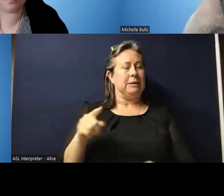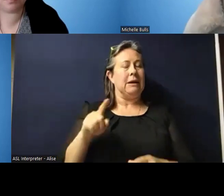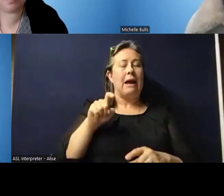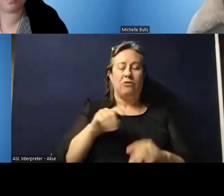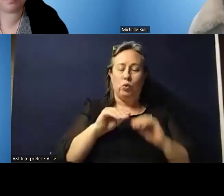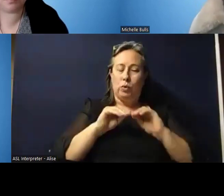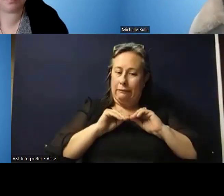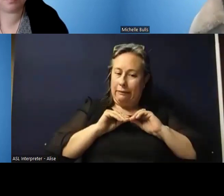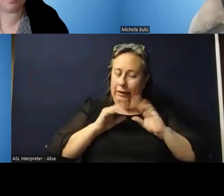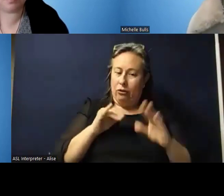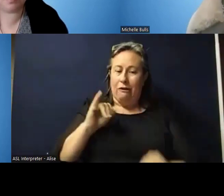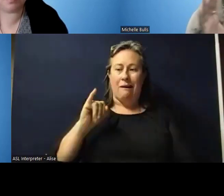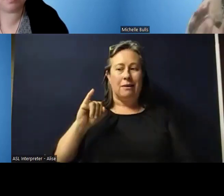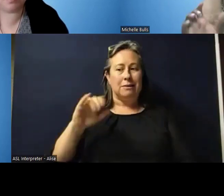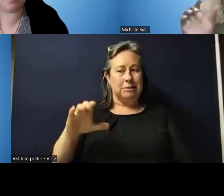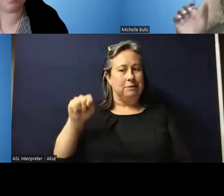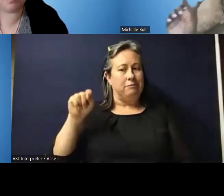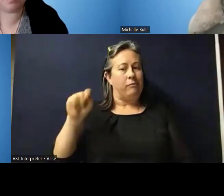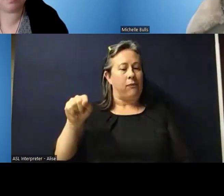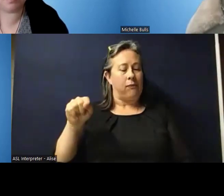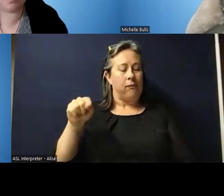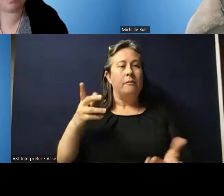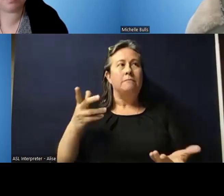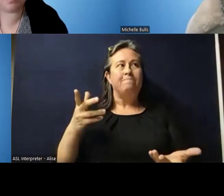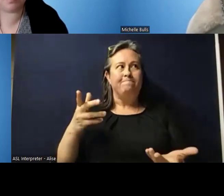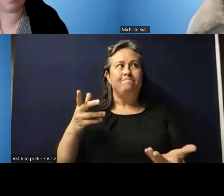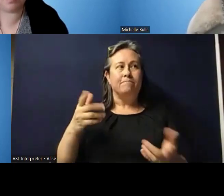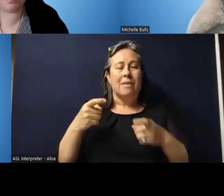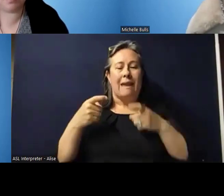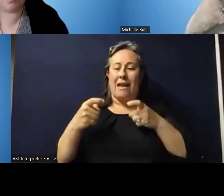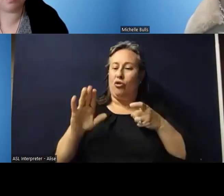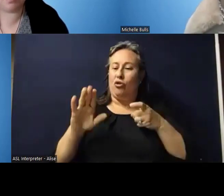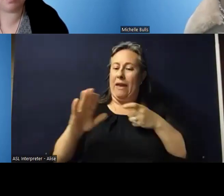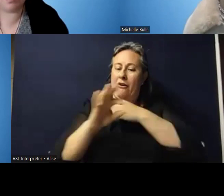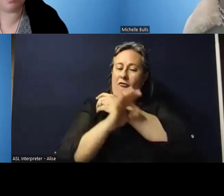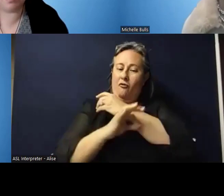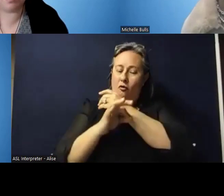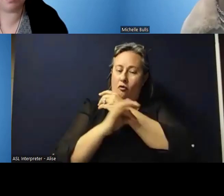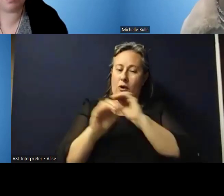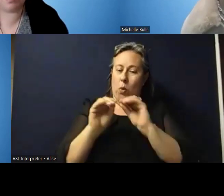and ICs handle their foreign organizations quite differently.